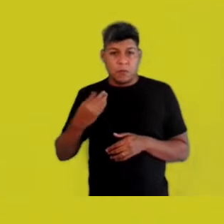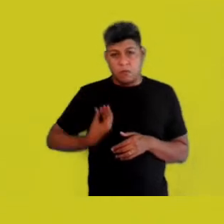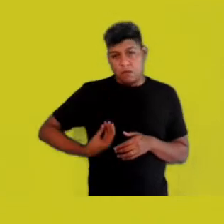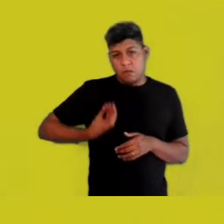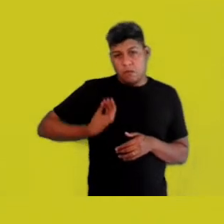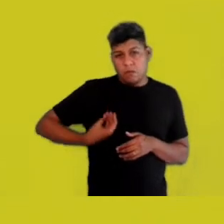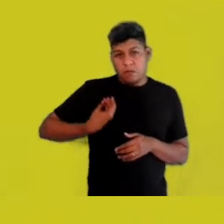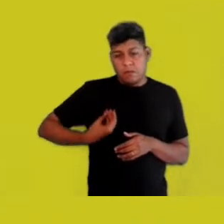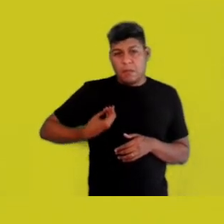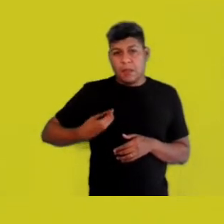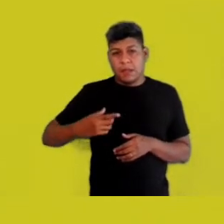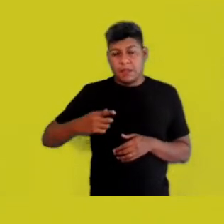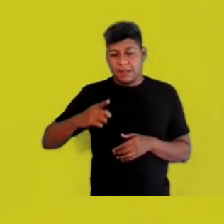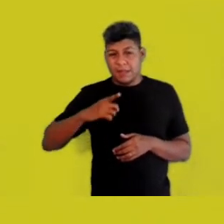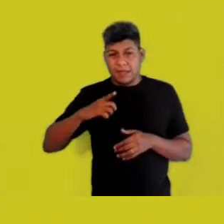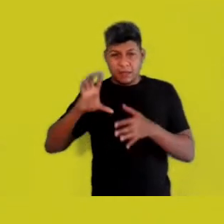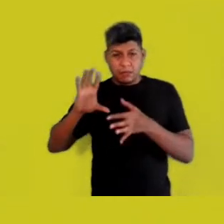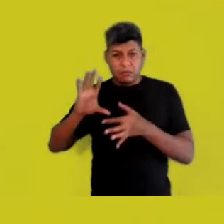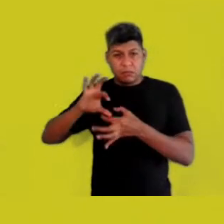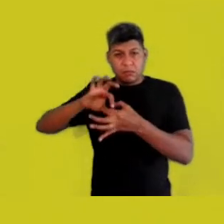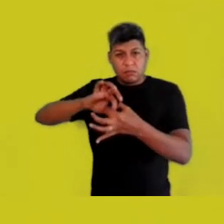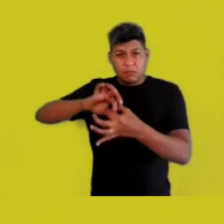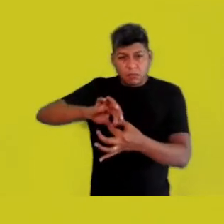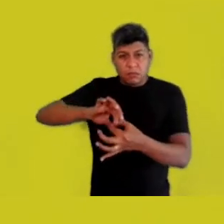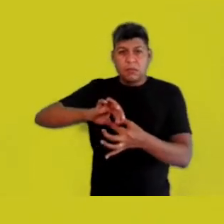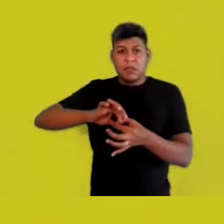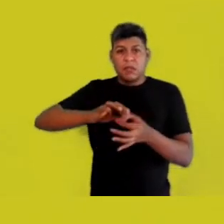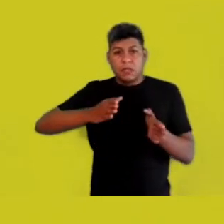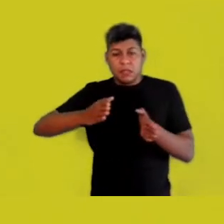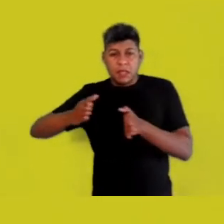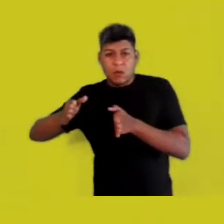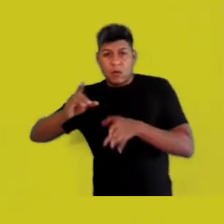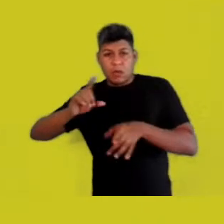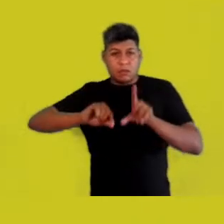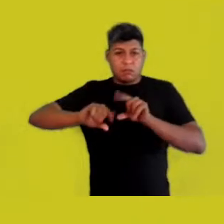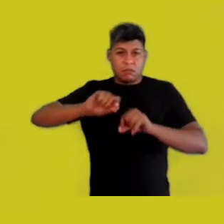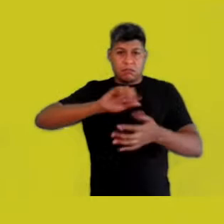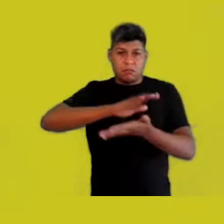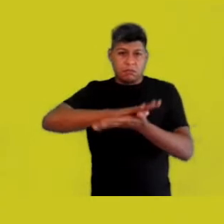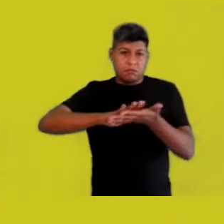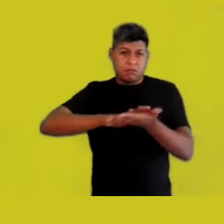derived from these undecidable sequences, this fractalizing flow